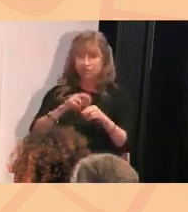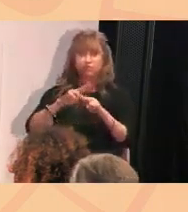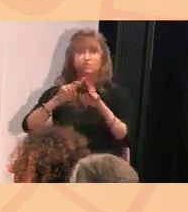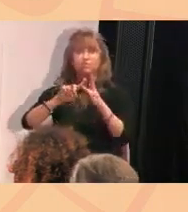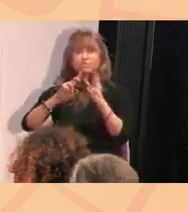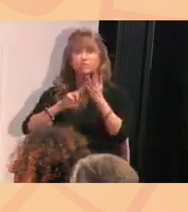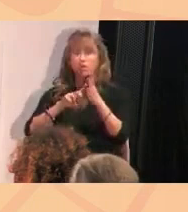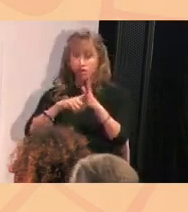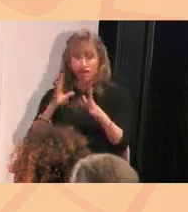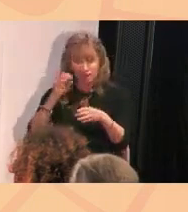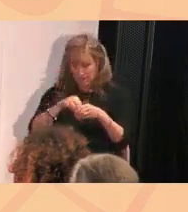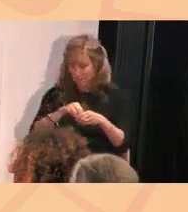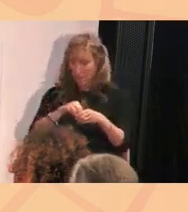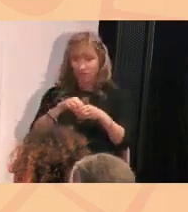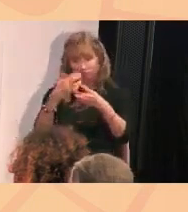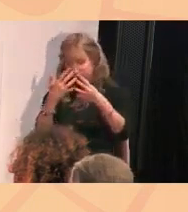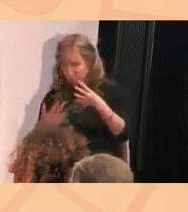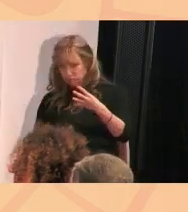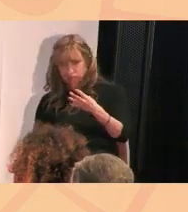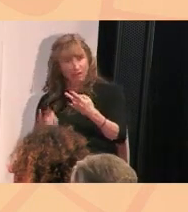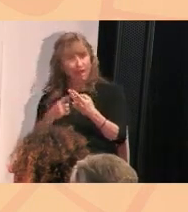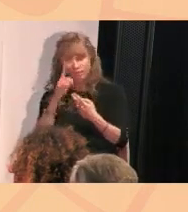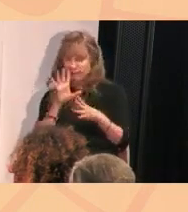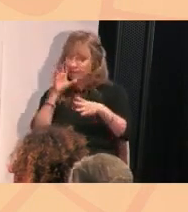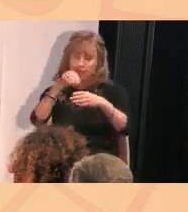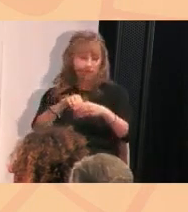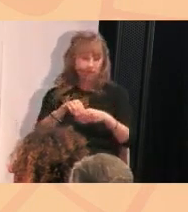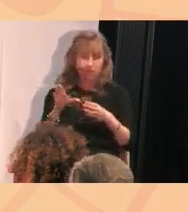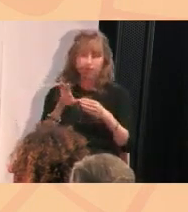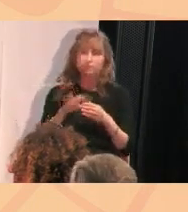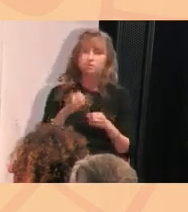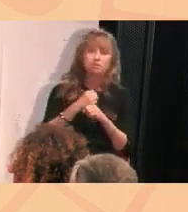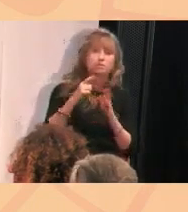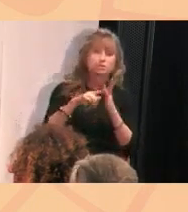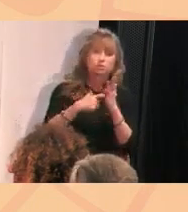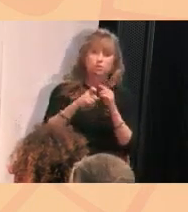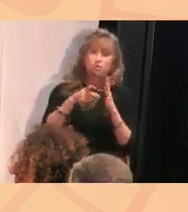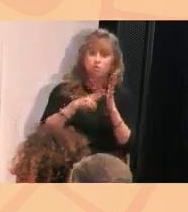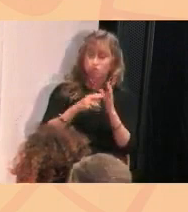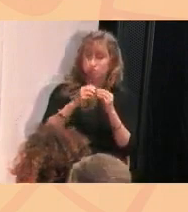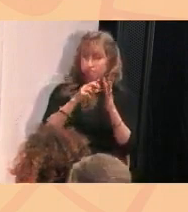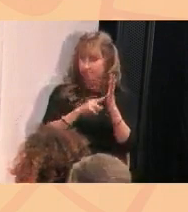including people from the South East. It included people. Richard Bell was actually in that show.